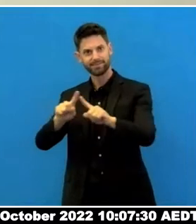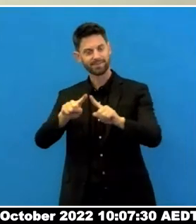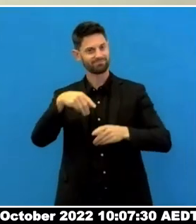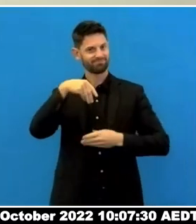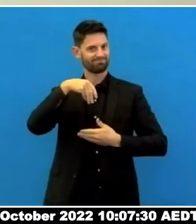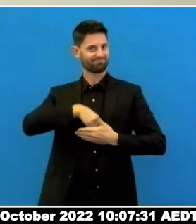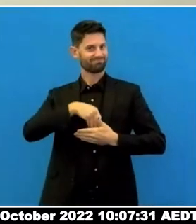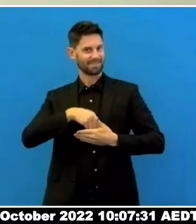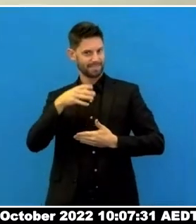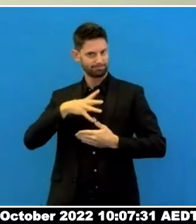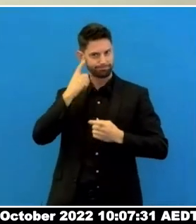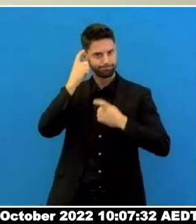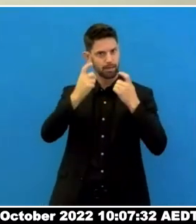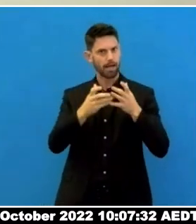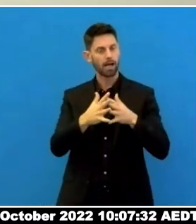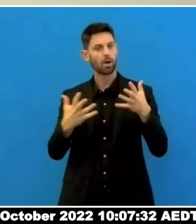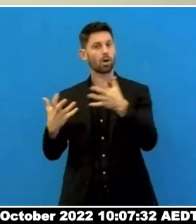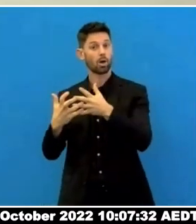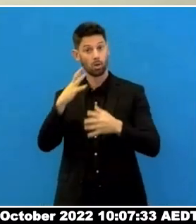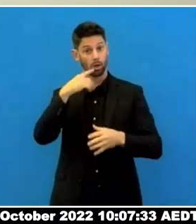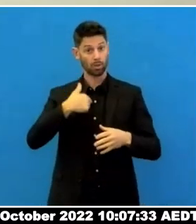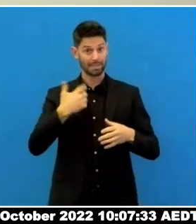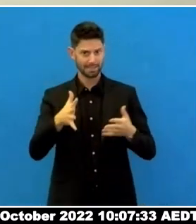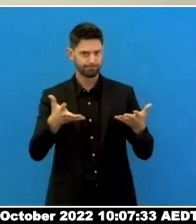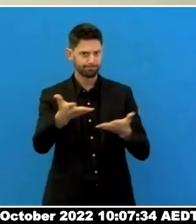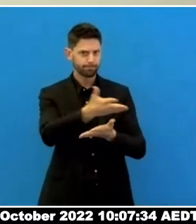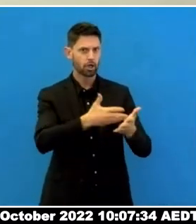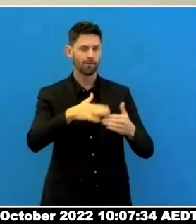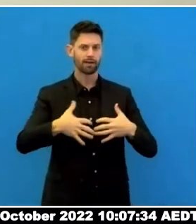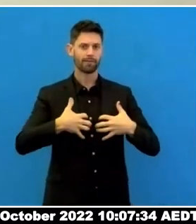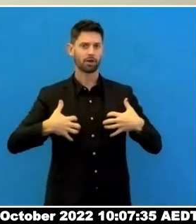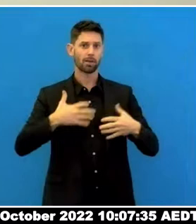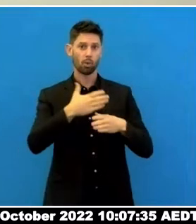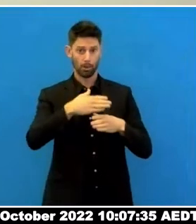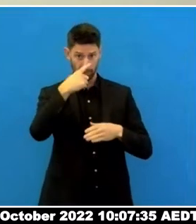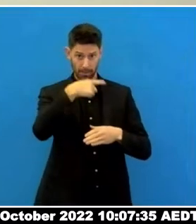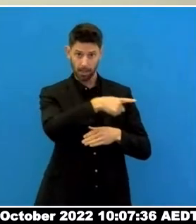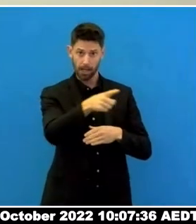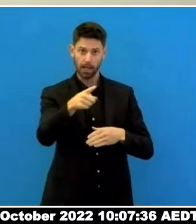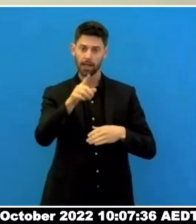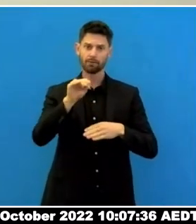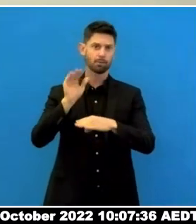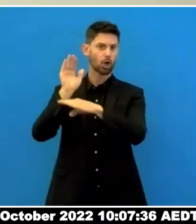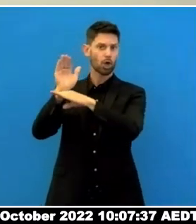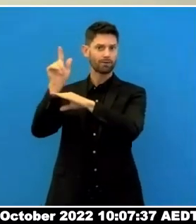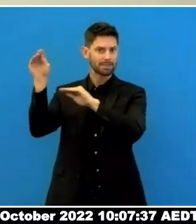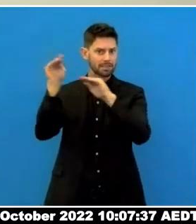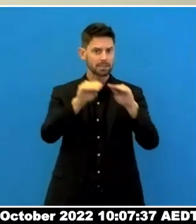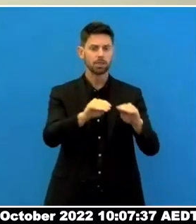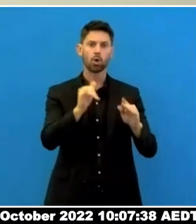During the framework consultations, those from migrant refugee and faith based communities described to the Commission